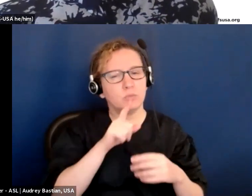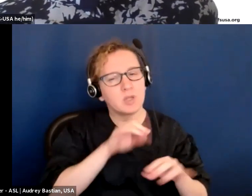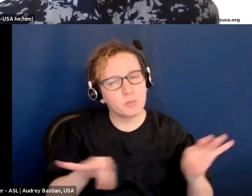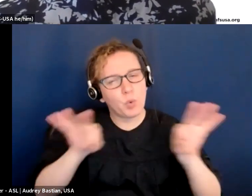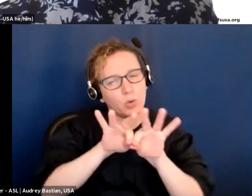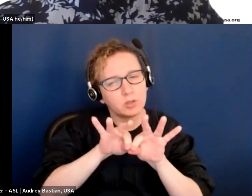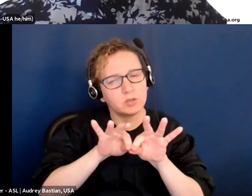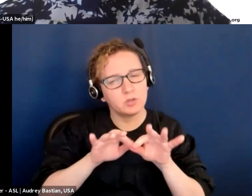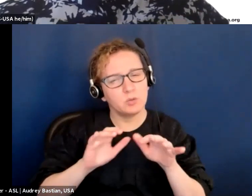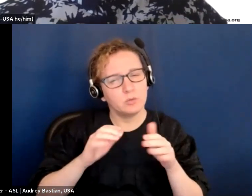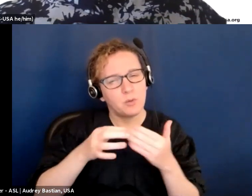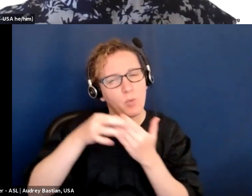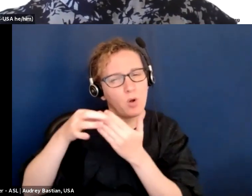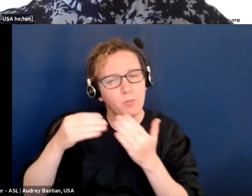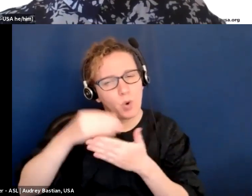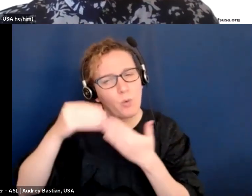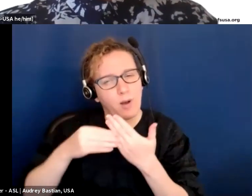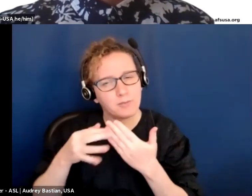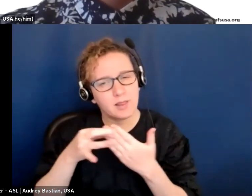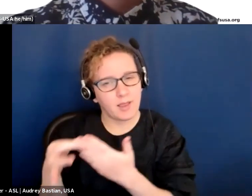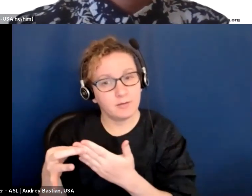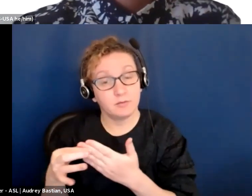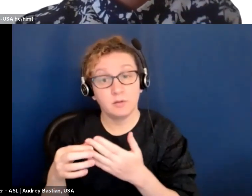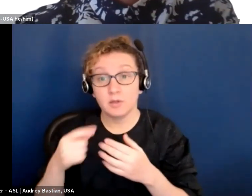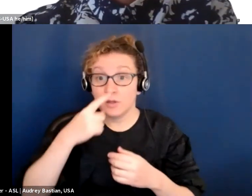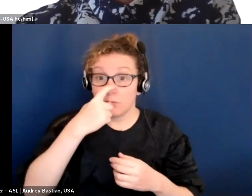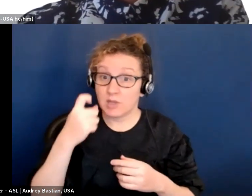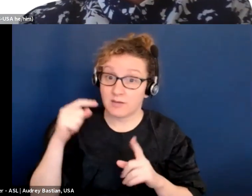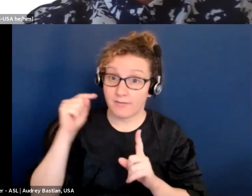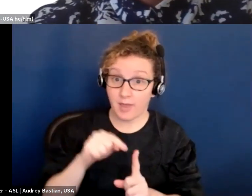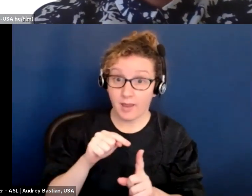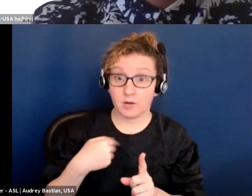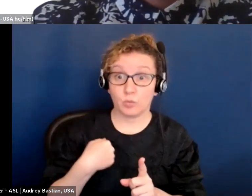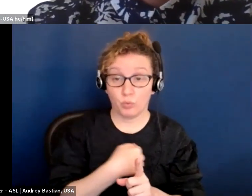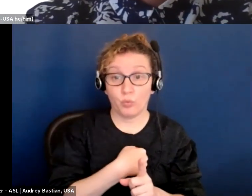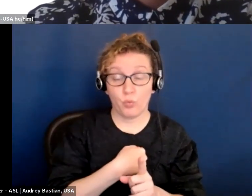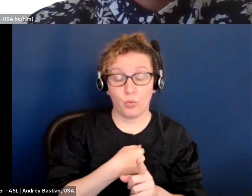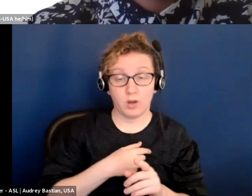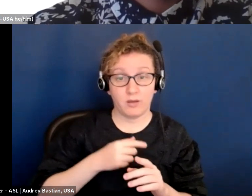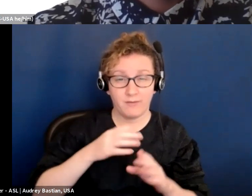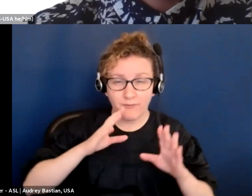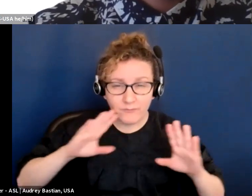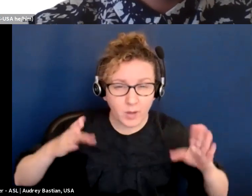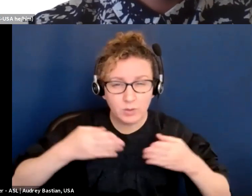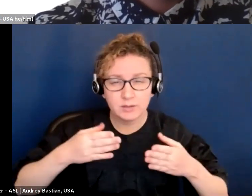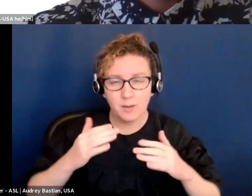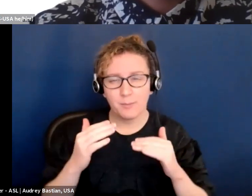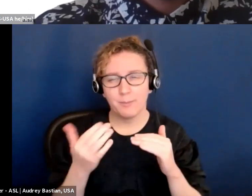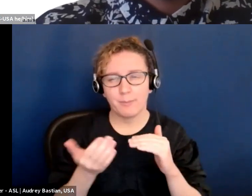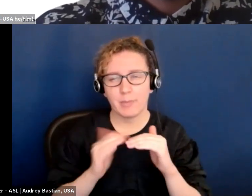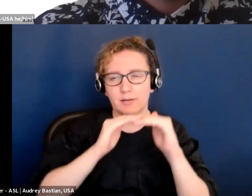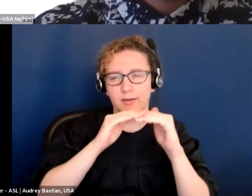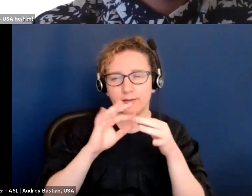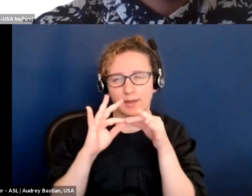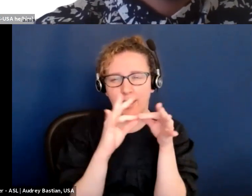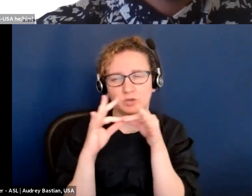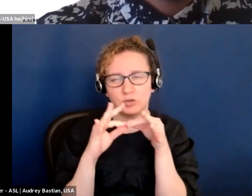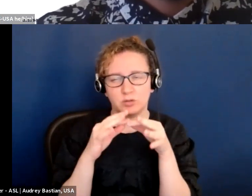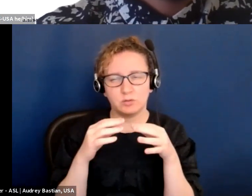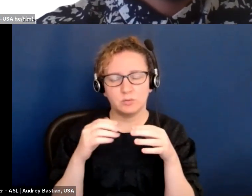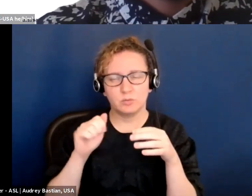are led. As such, we focus a lot on building connection among all of our participants.